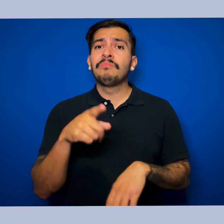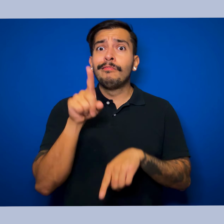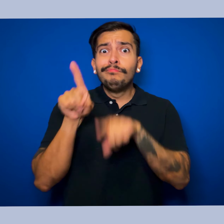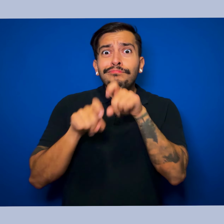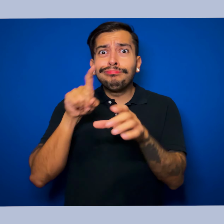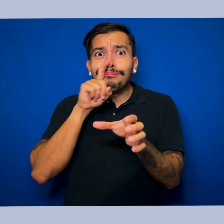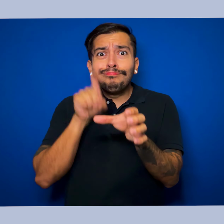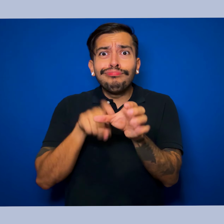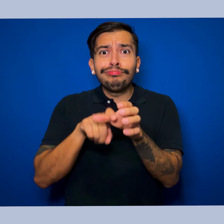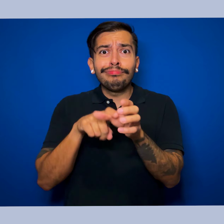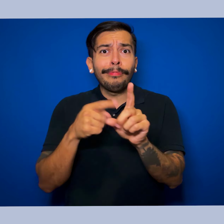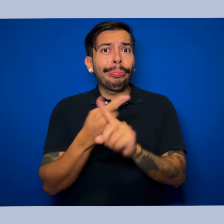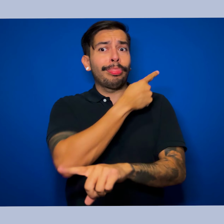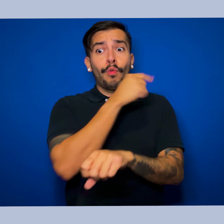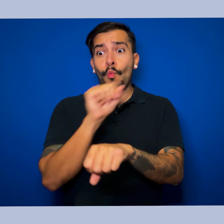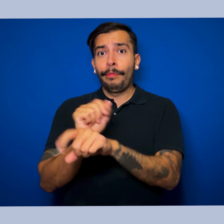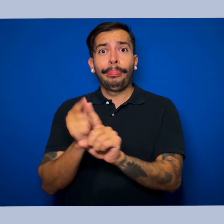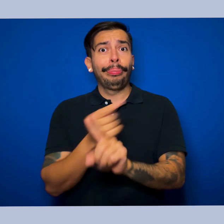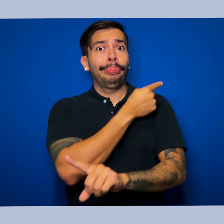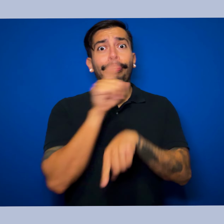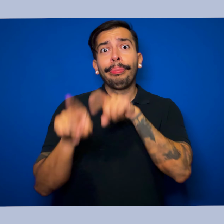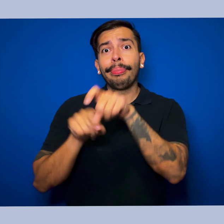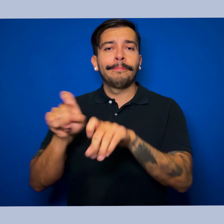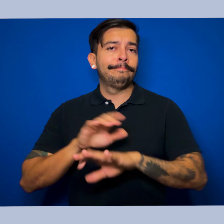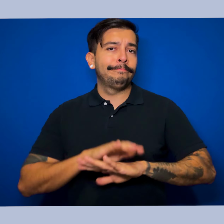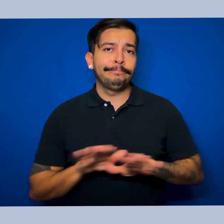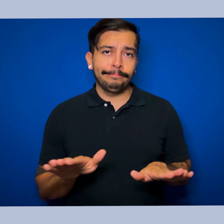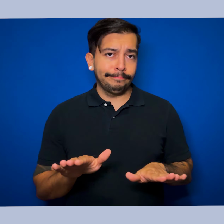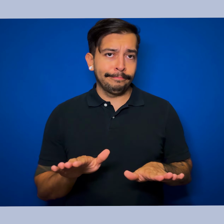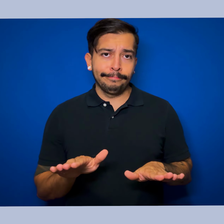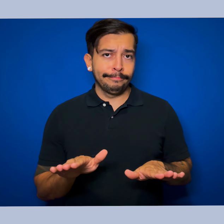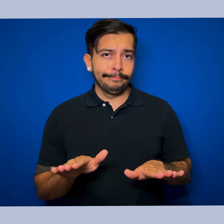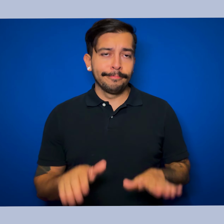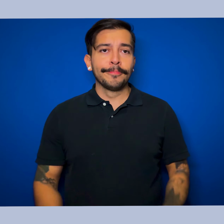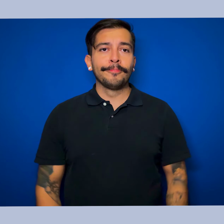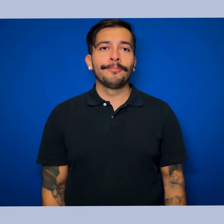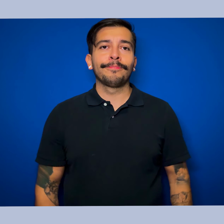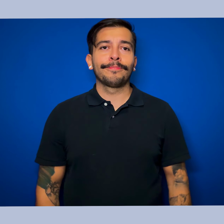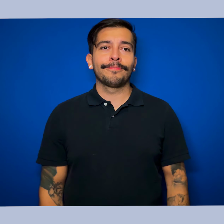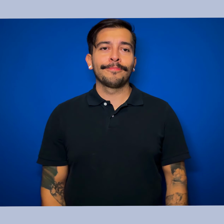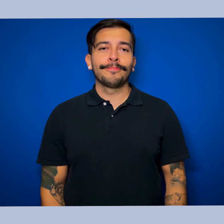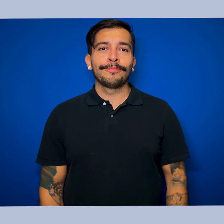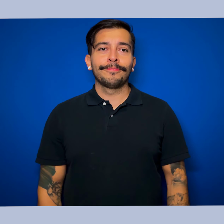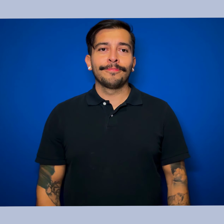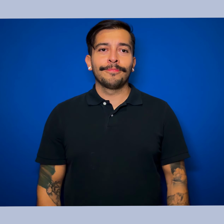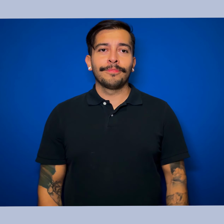Don't ask intrusive questions that are irrelevant to the workplace.